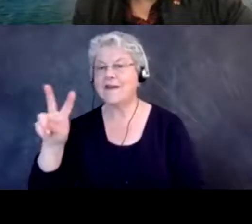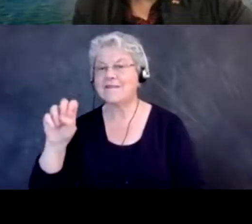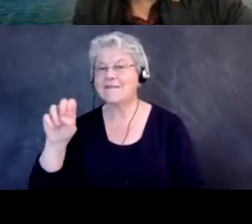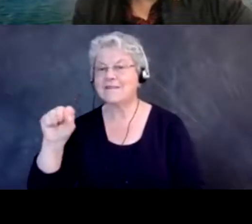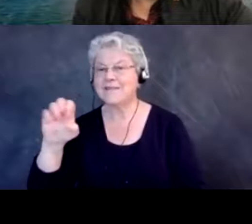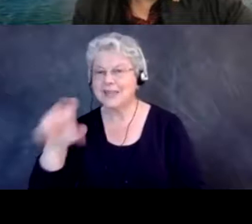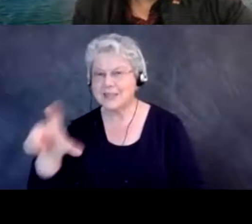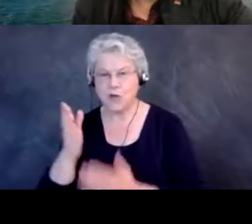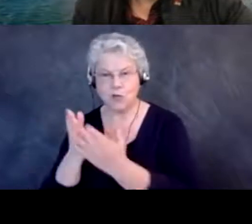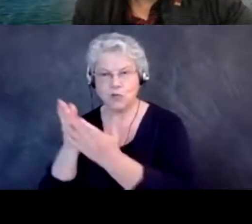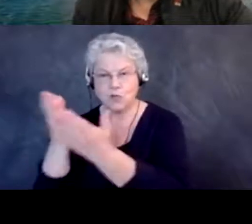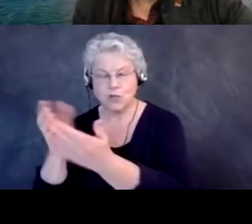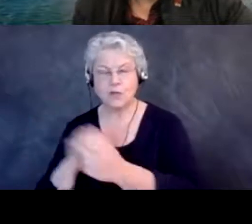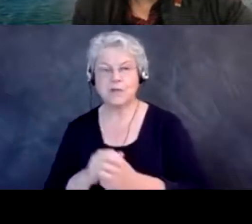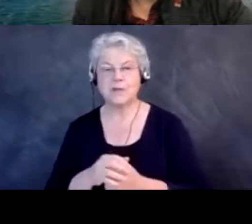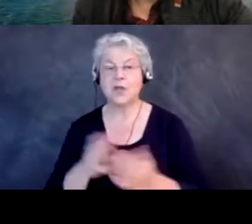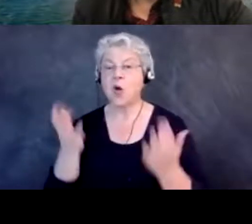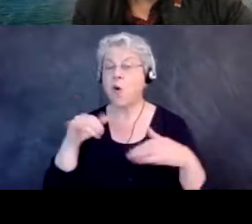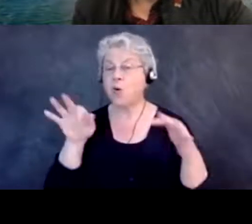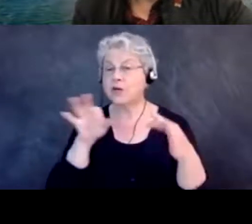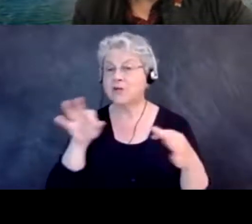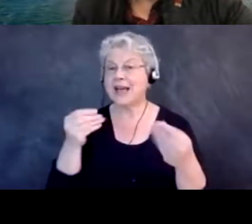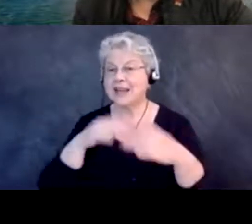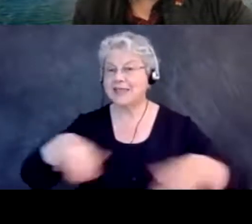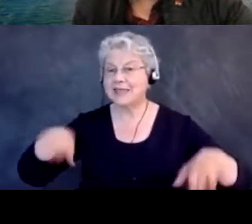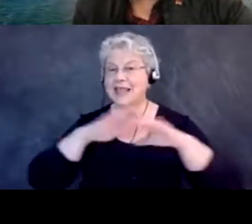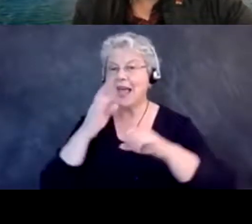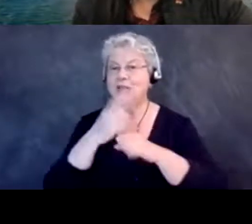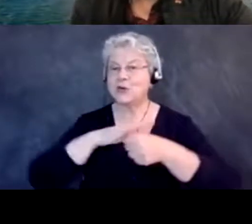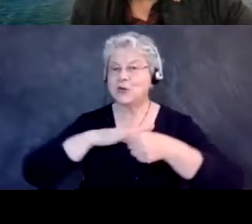and another one would be to define land use areas and supporting policies, so